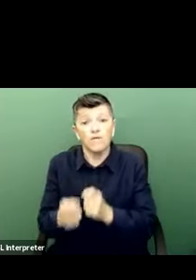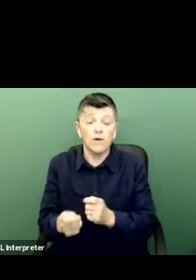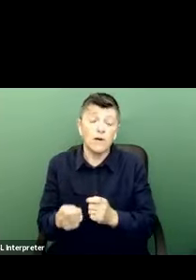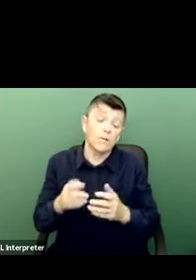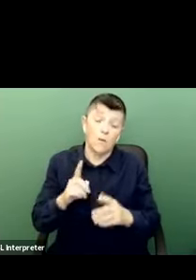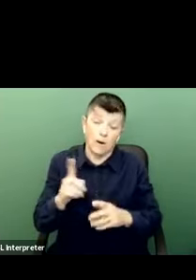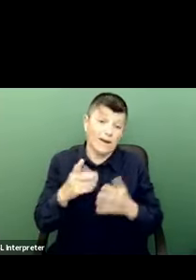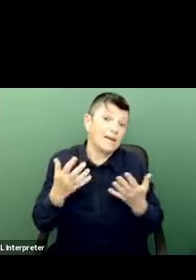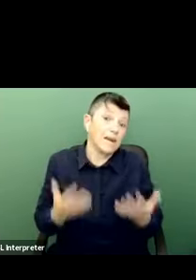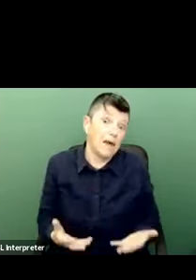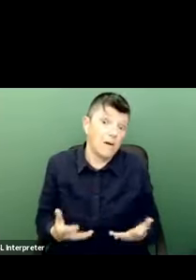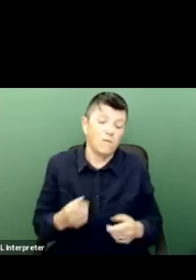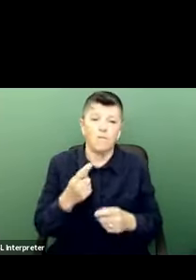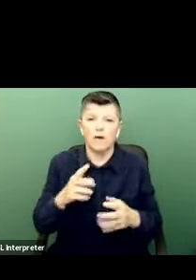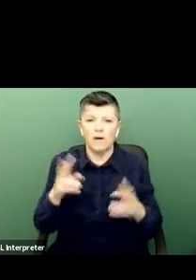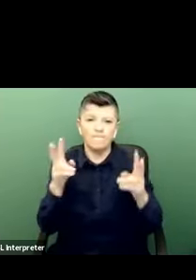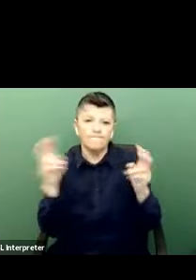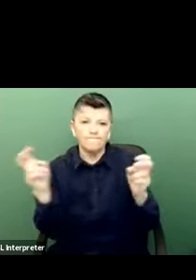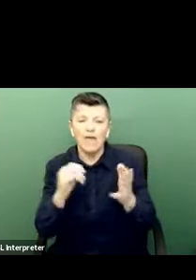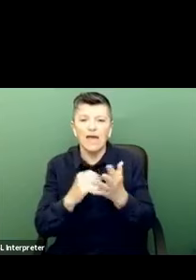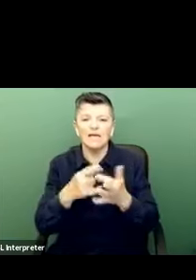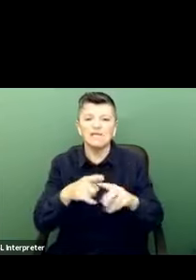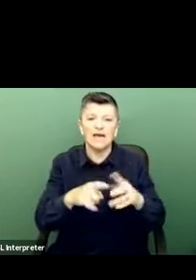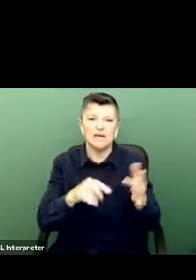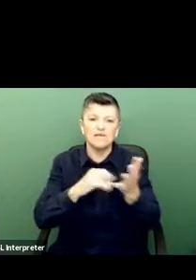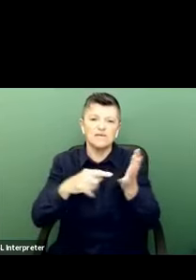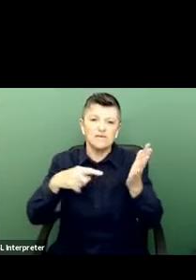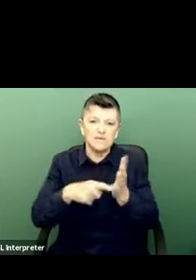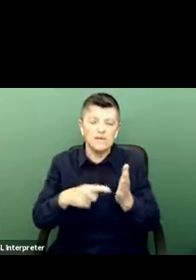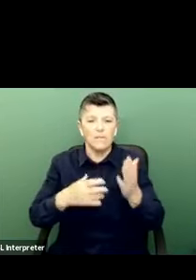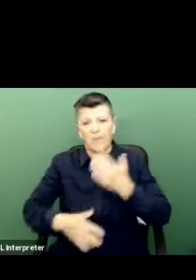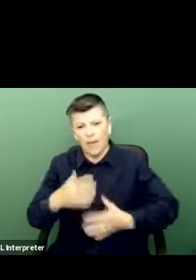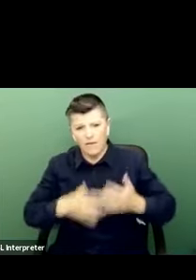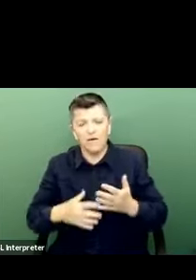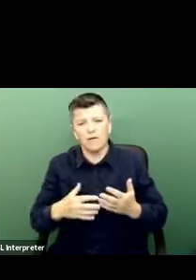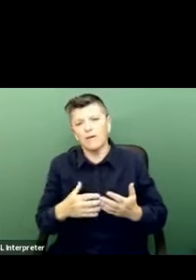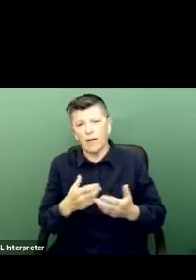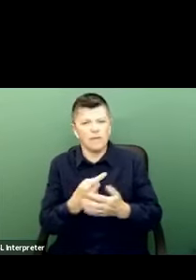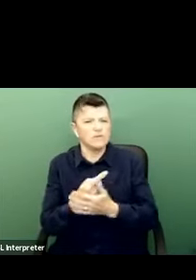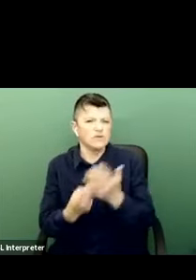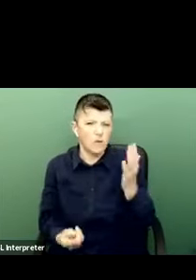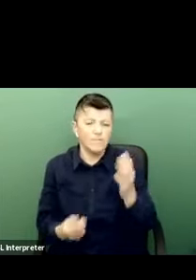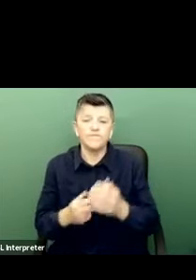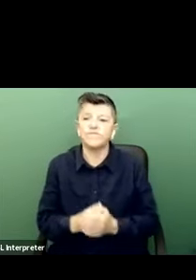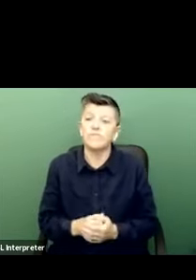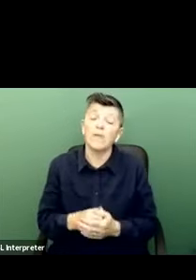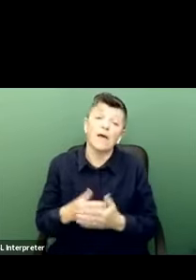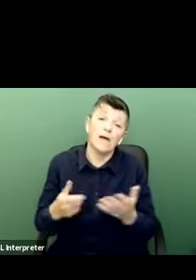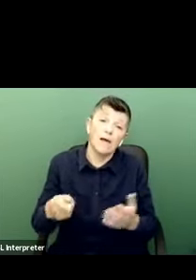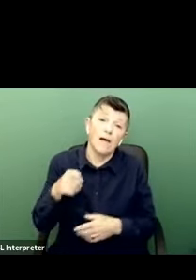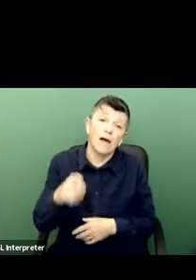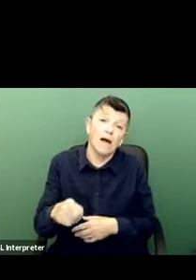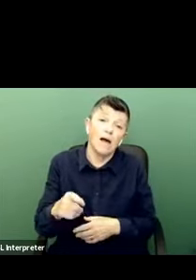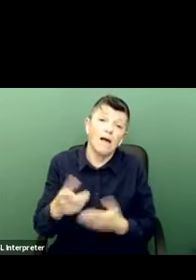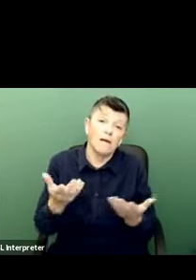fact can be seen as of law providing grounds for legislation a point of view